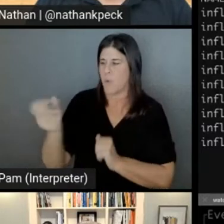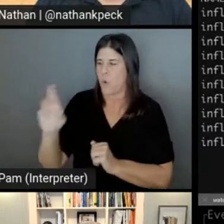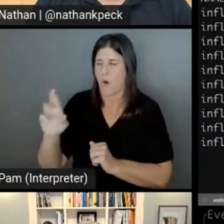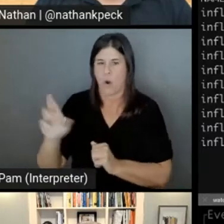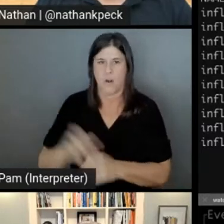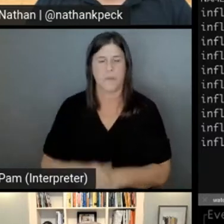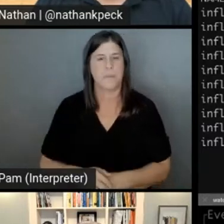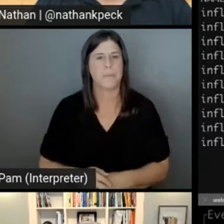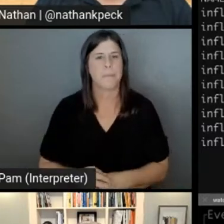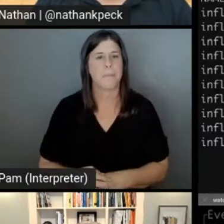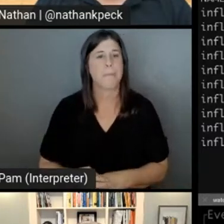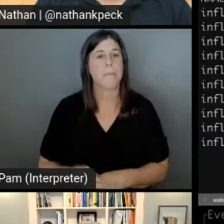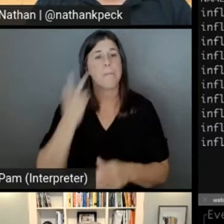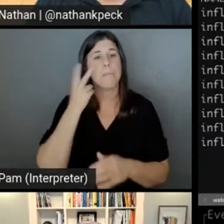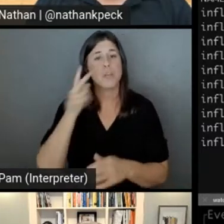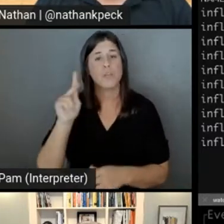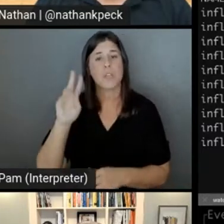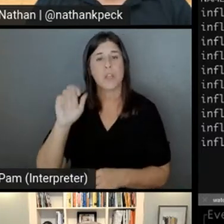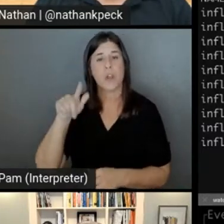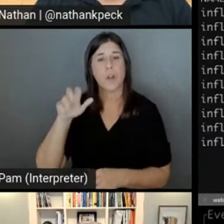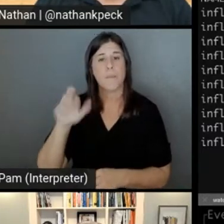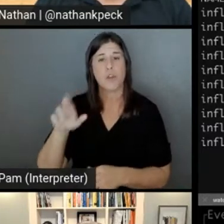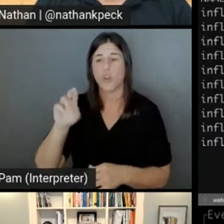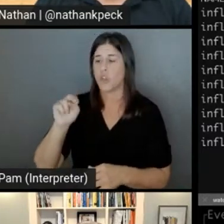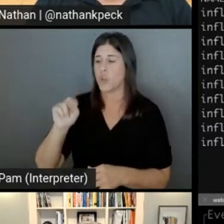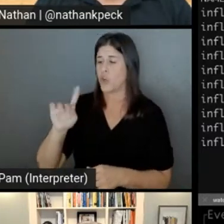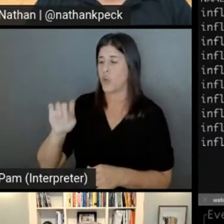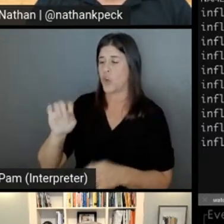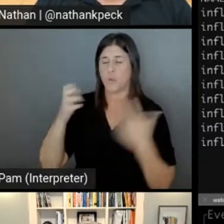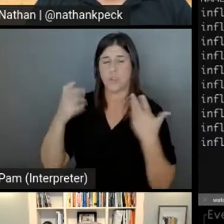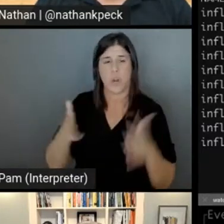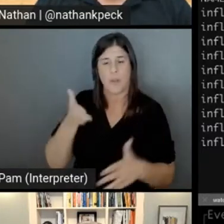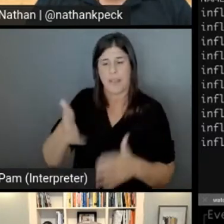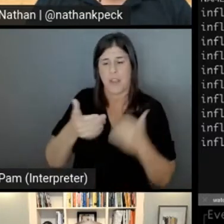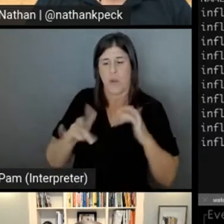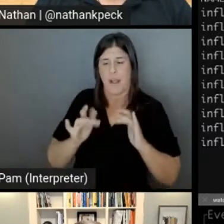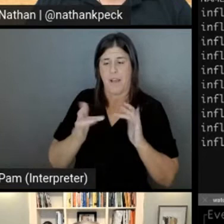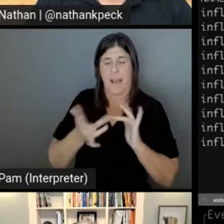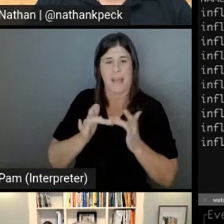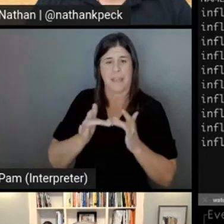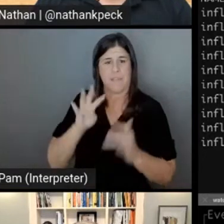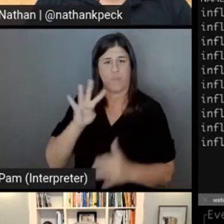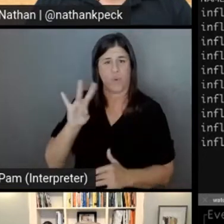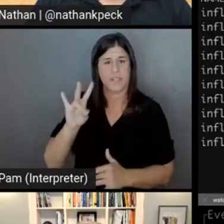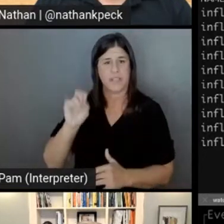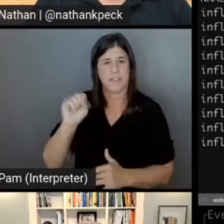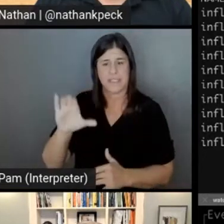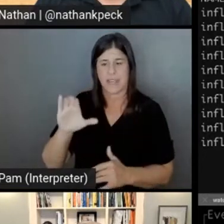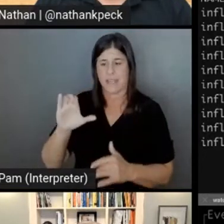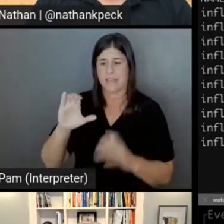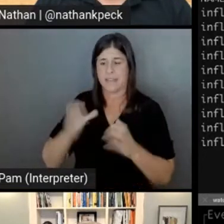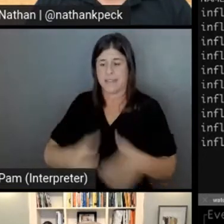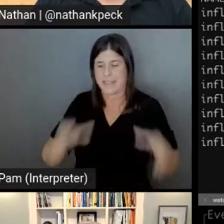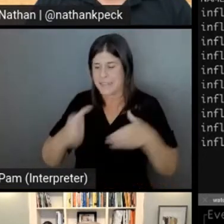But you can see Karpenter is already, the nodes are already online at 47 seconds. The containers are already creating. They're all running within 60 seconds